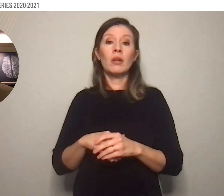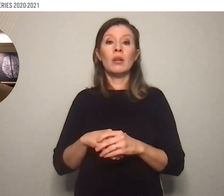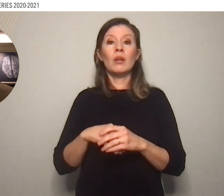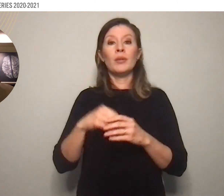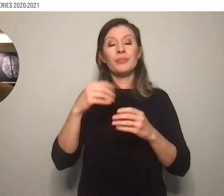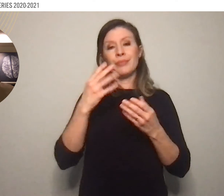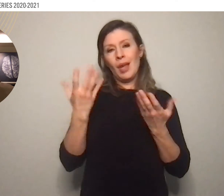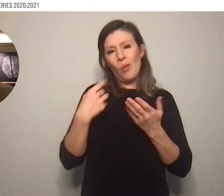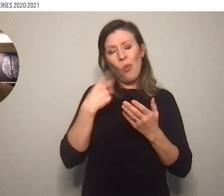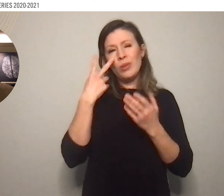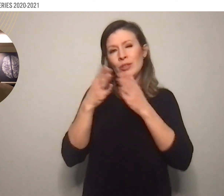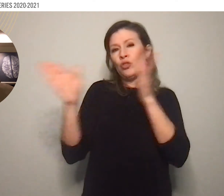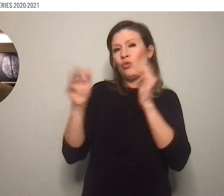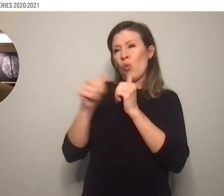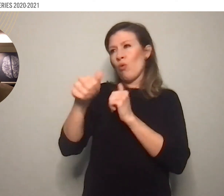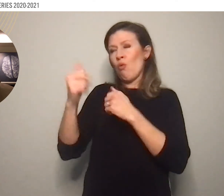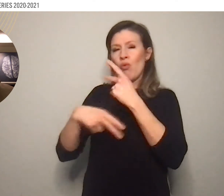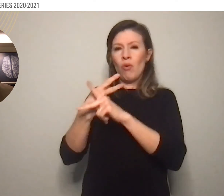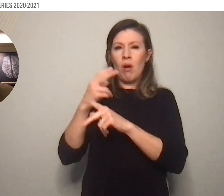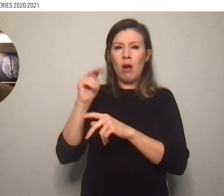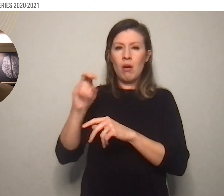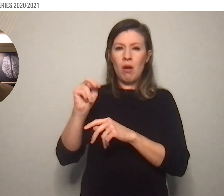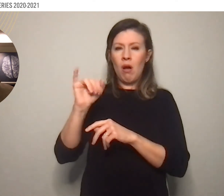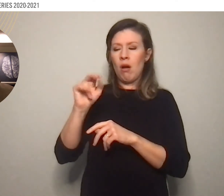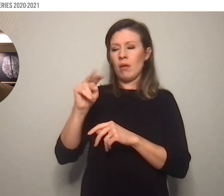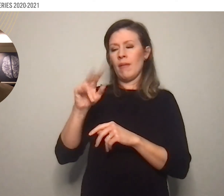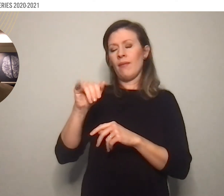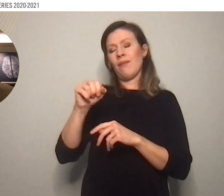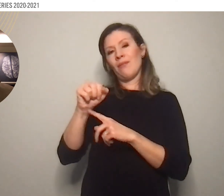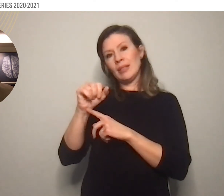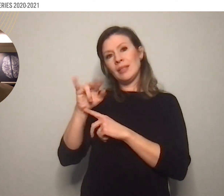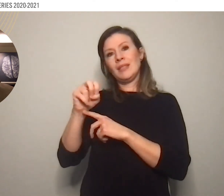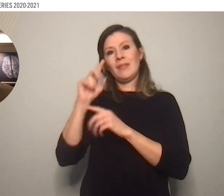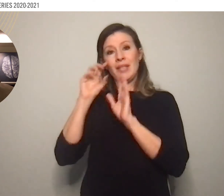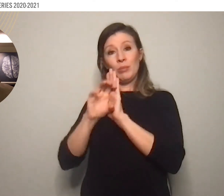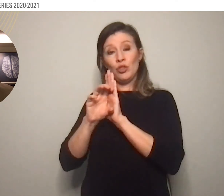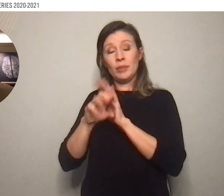and what we see with non-invasive imaging. Often when we do functional scanning